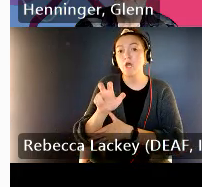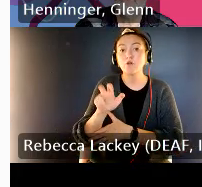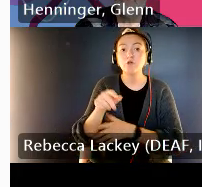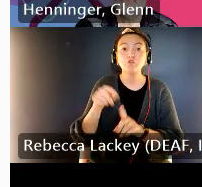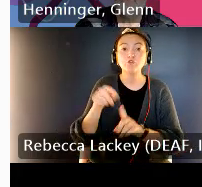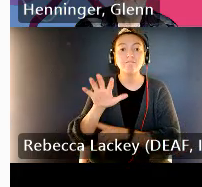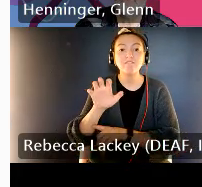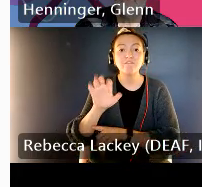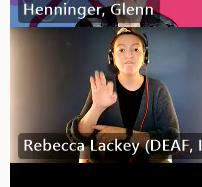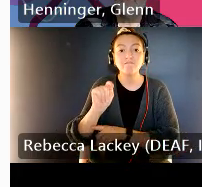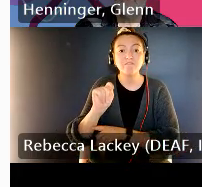feet apart.